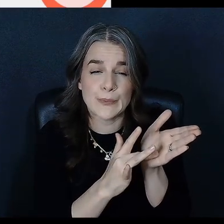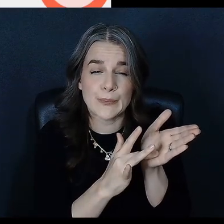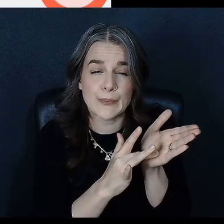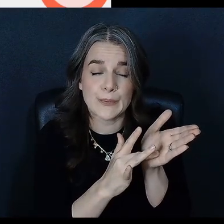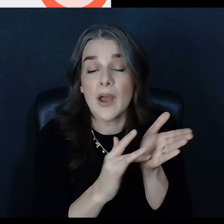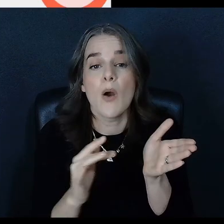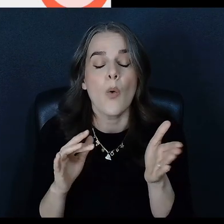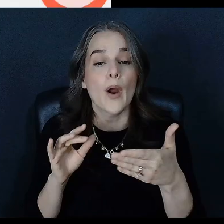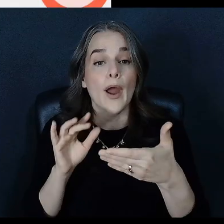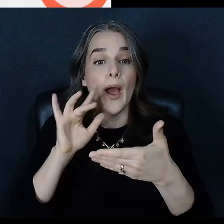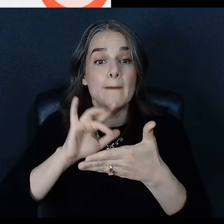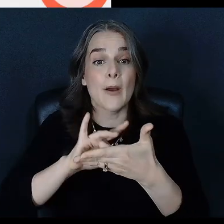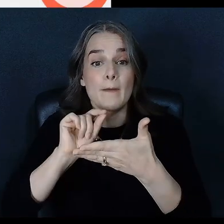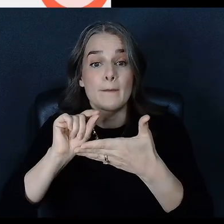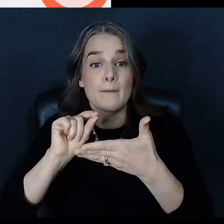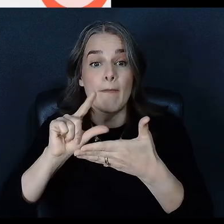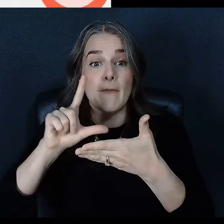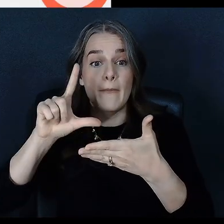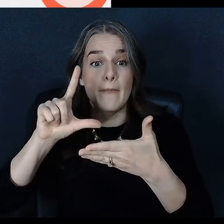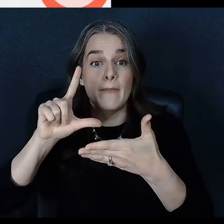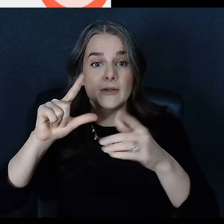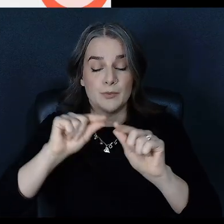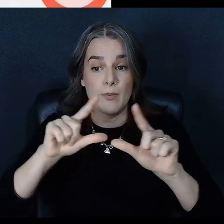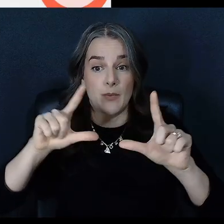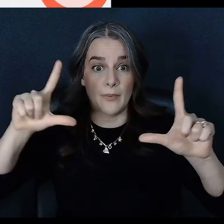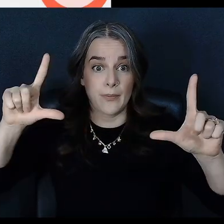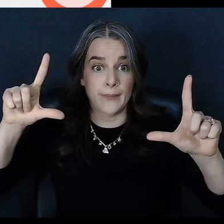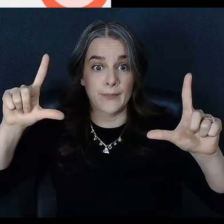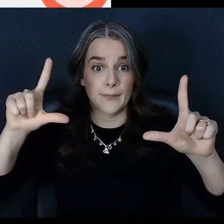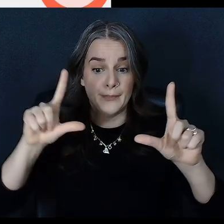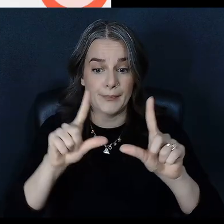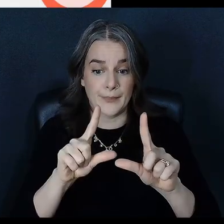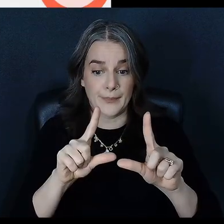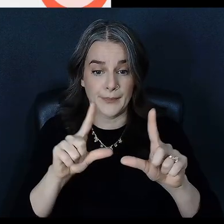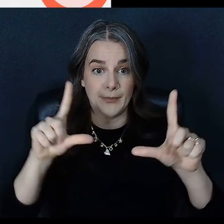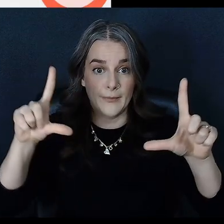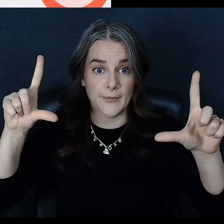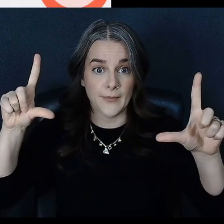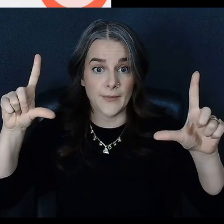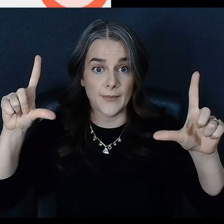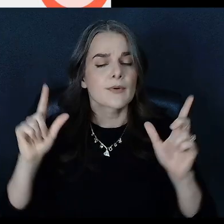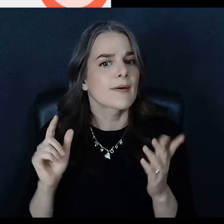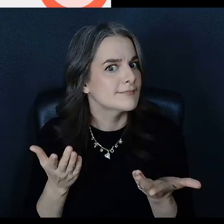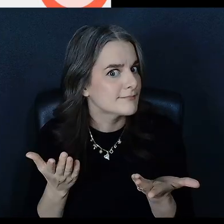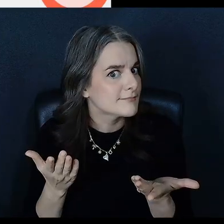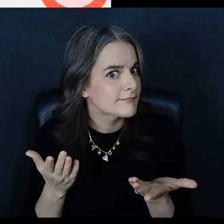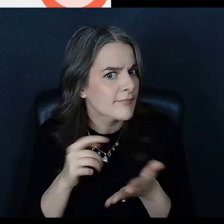Those are all functions that someone might need to do on a touch device. Can they do that?